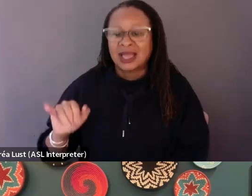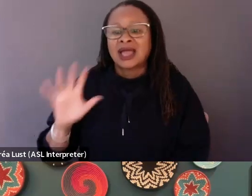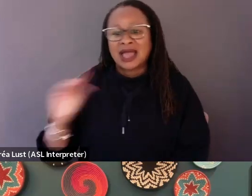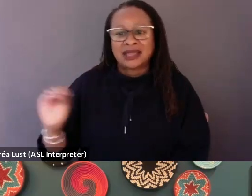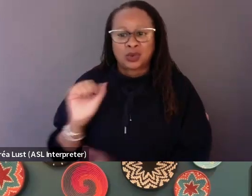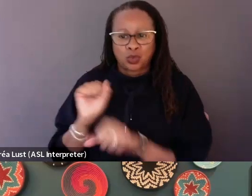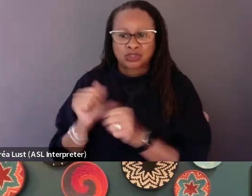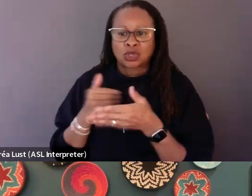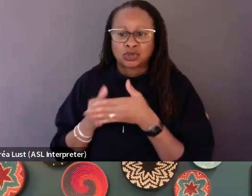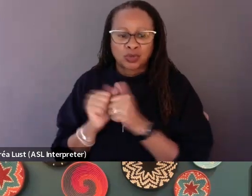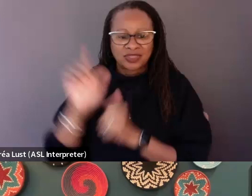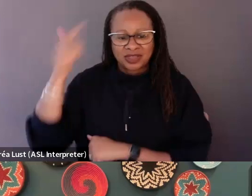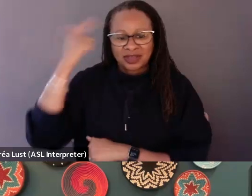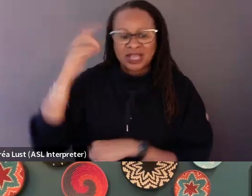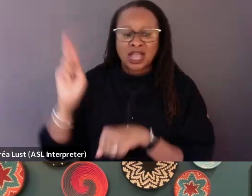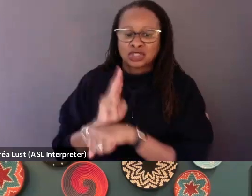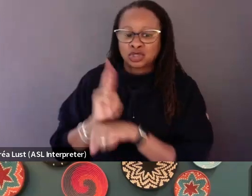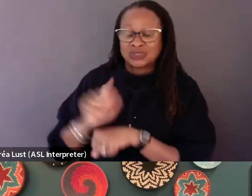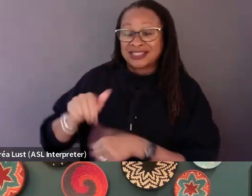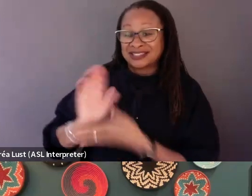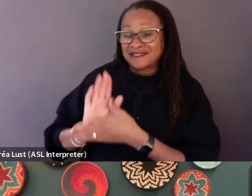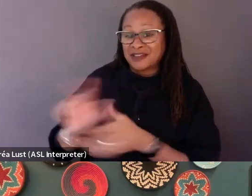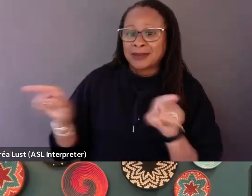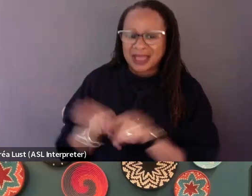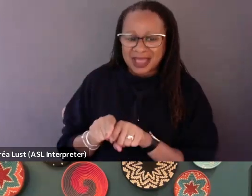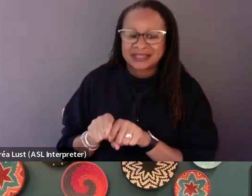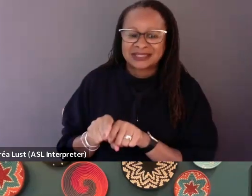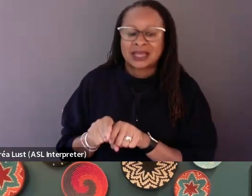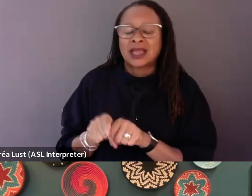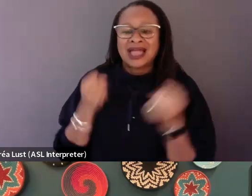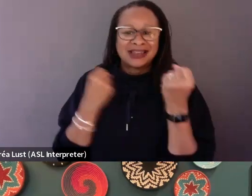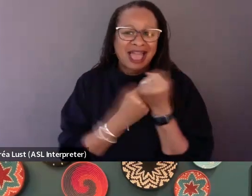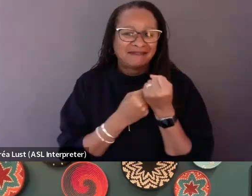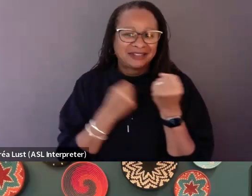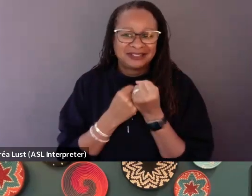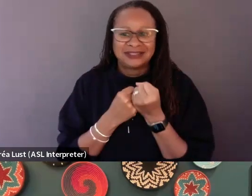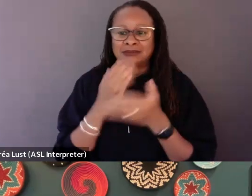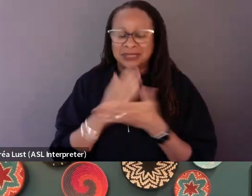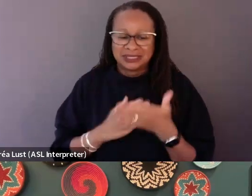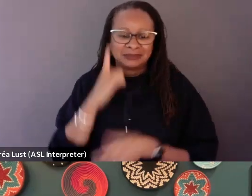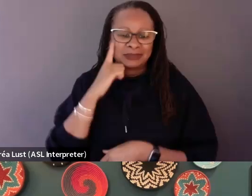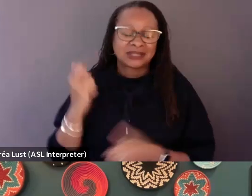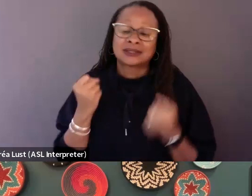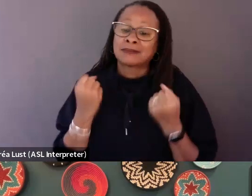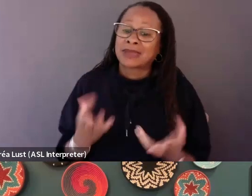He's actually been using this film as an advocacy piece, because there are many, many, many readings of this film.